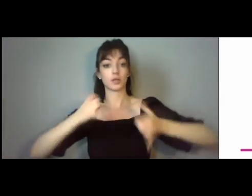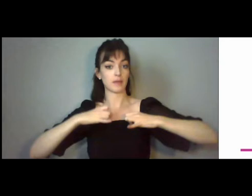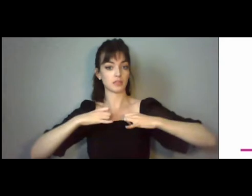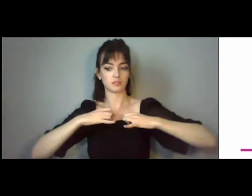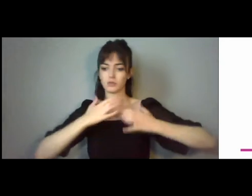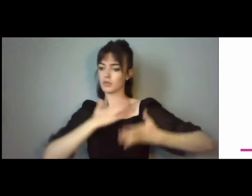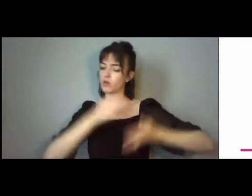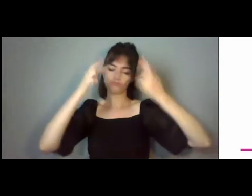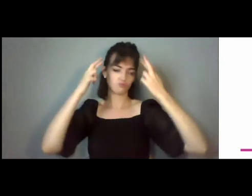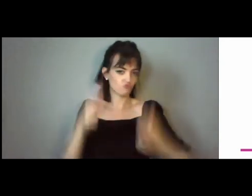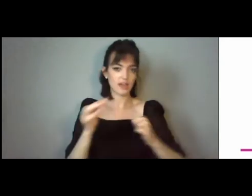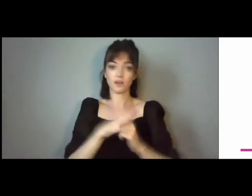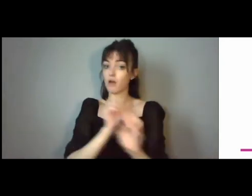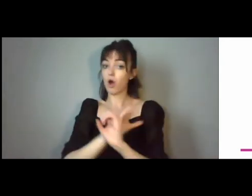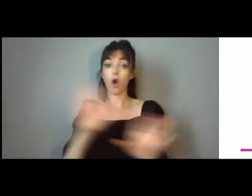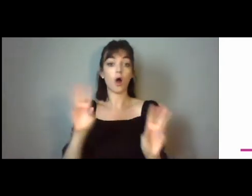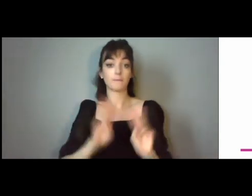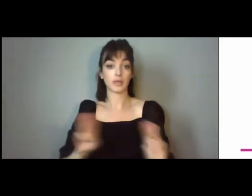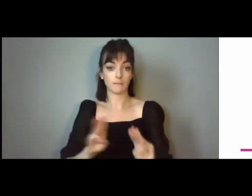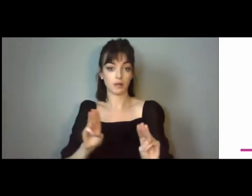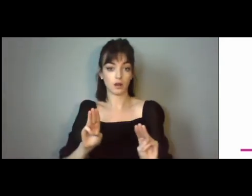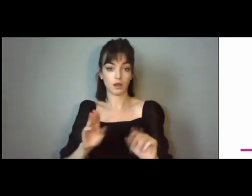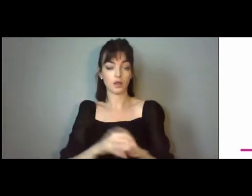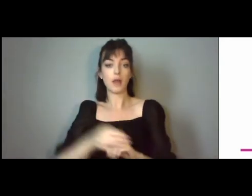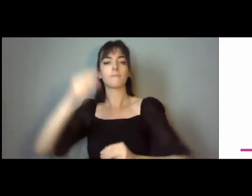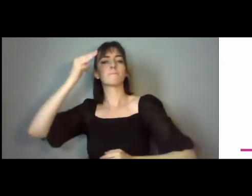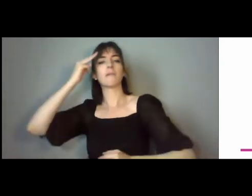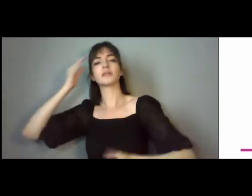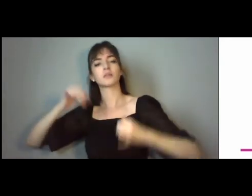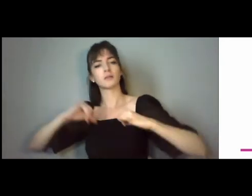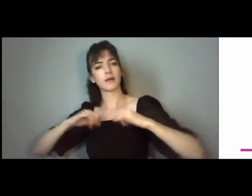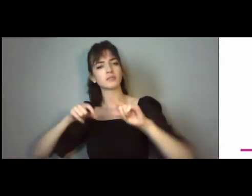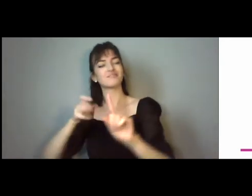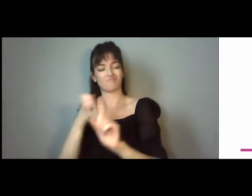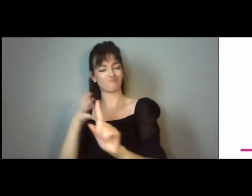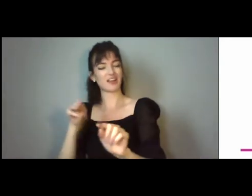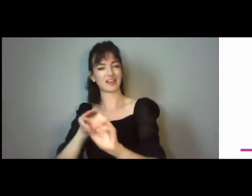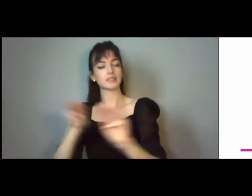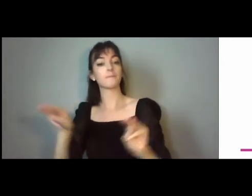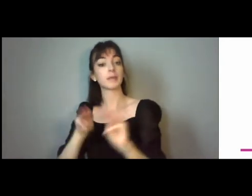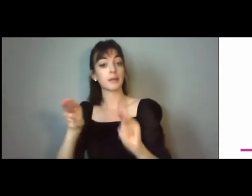people while mental capacity recognises that people, including people with disabilities,